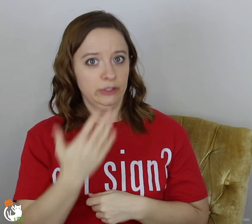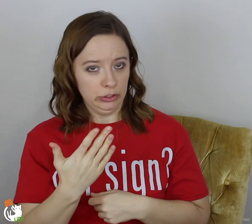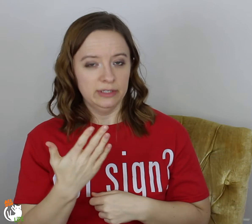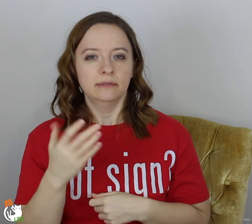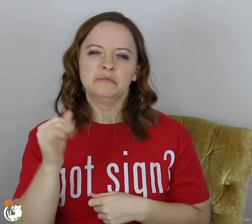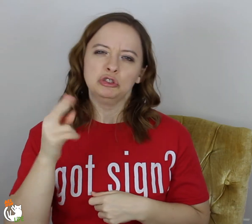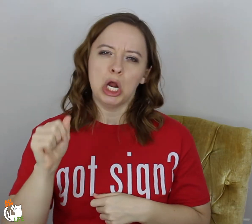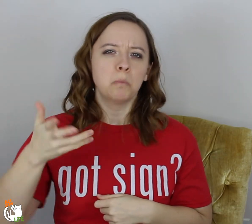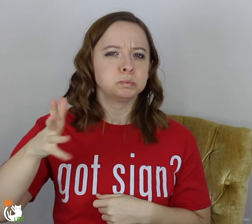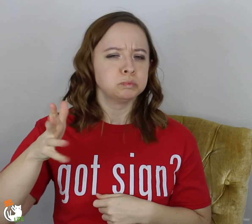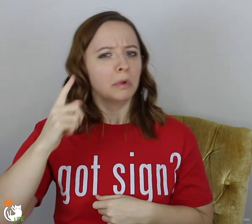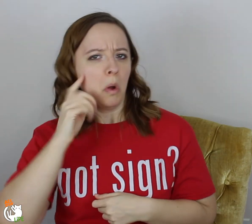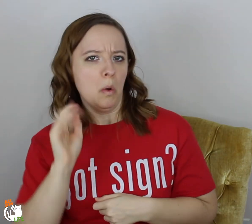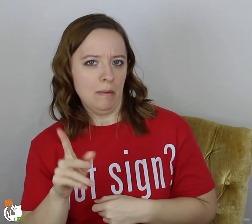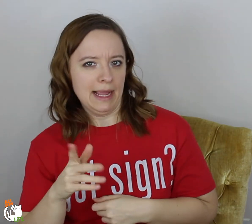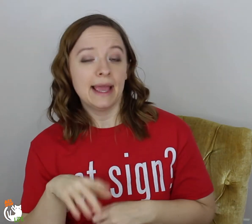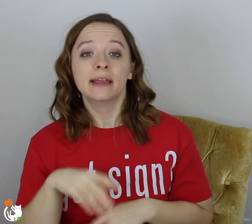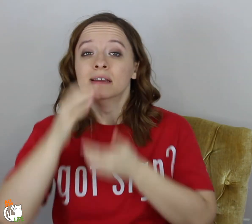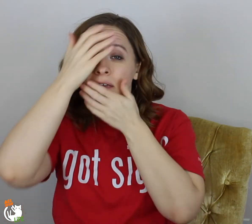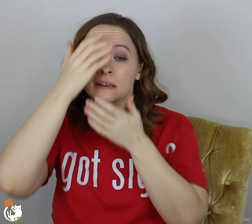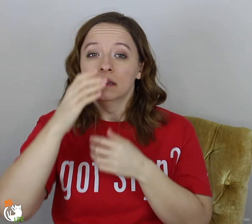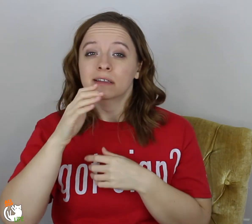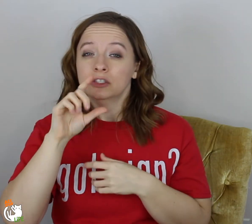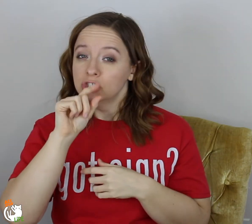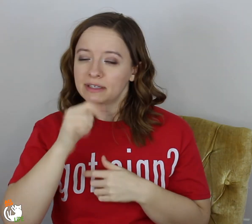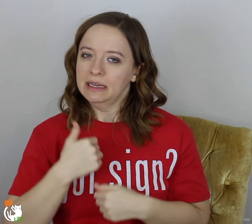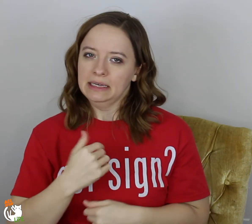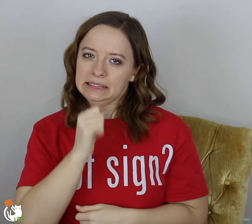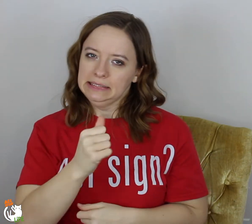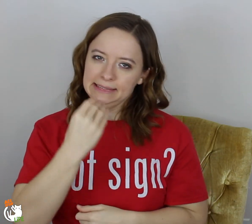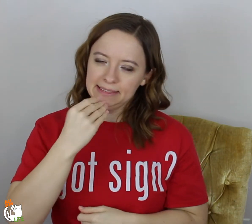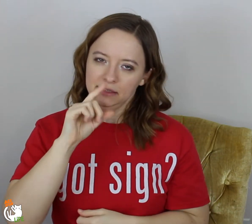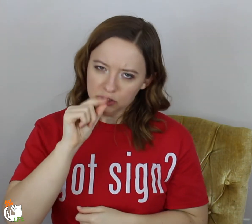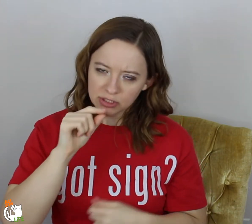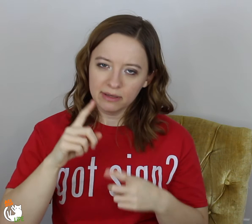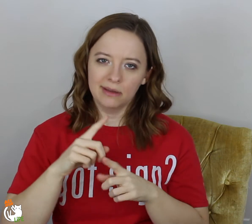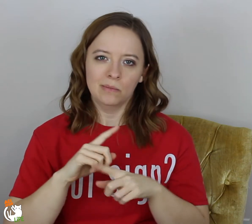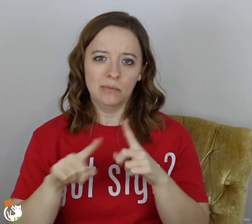I thought it was really good. Jenna thought it was okay. The Moroccan chicken, I didn't eat the chicken